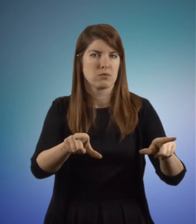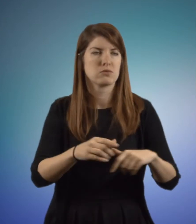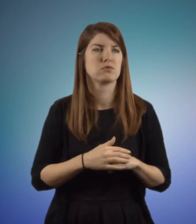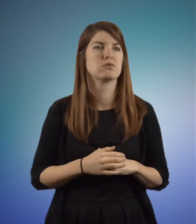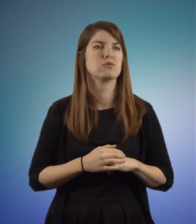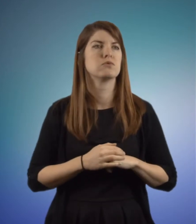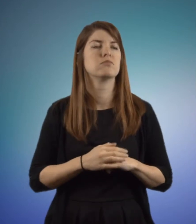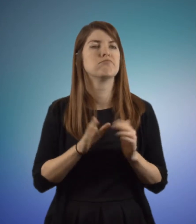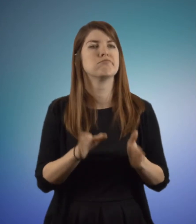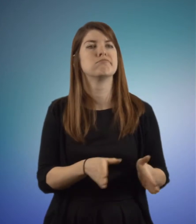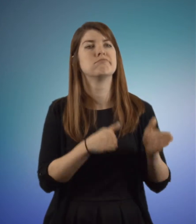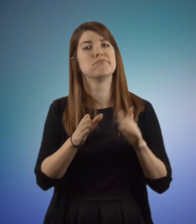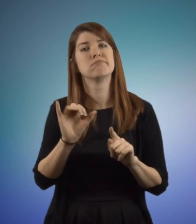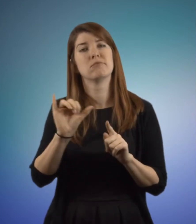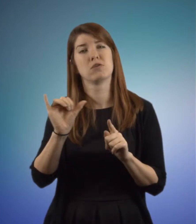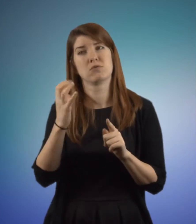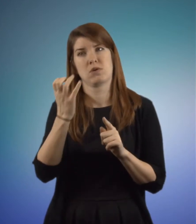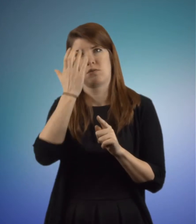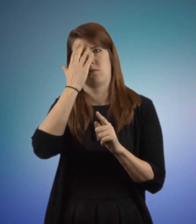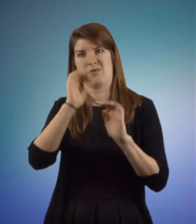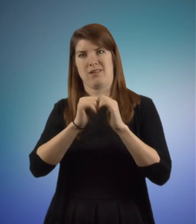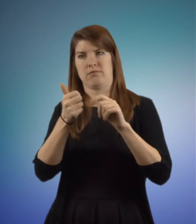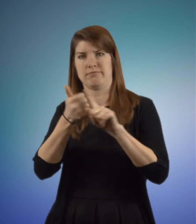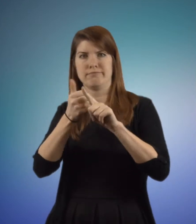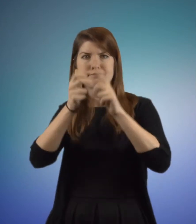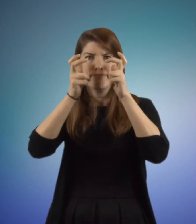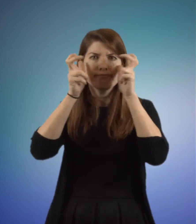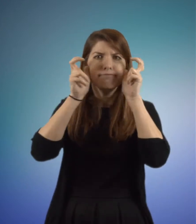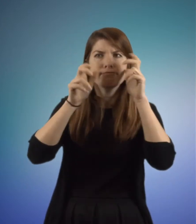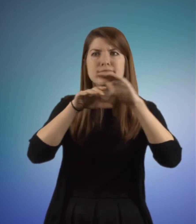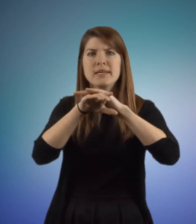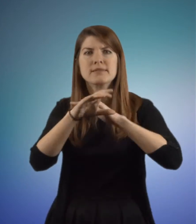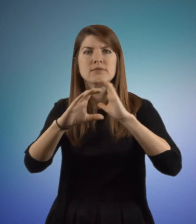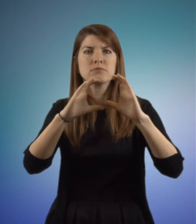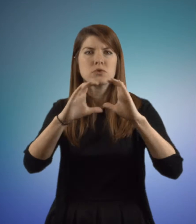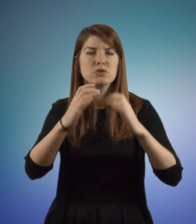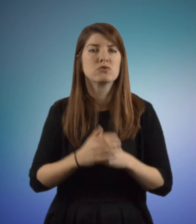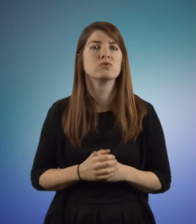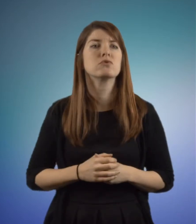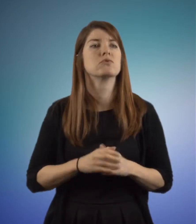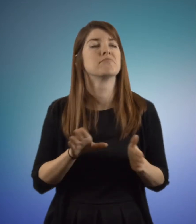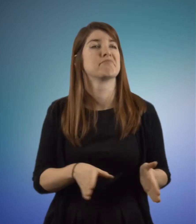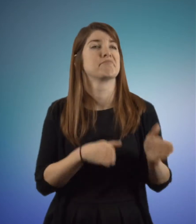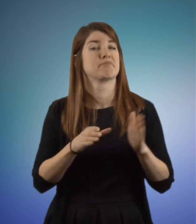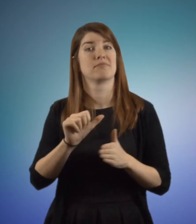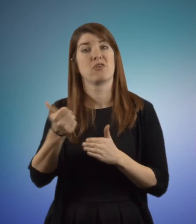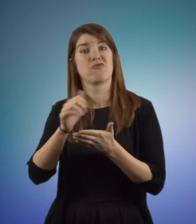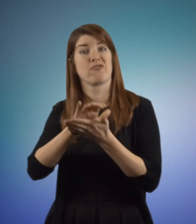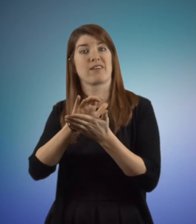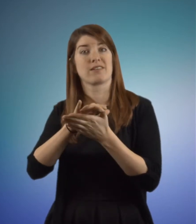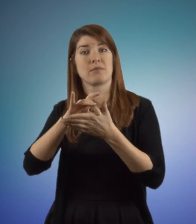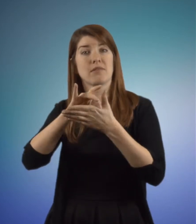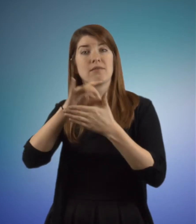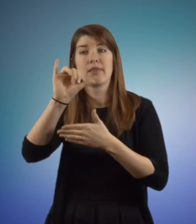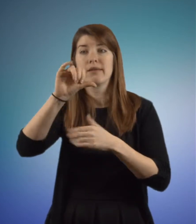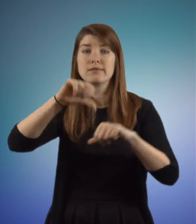We also want to know how they access communication. We want to look at other academic contents such as science, social studies,